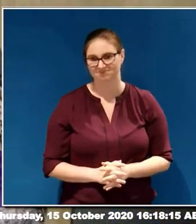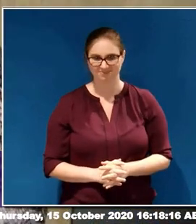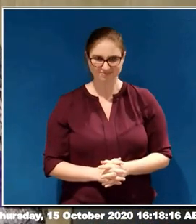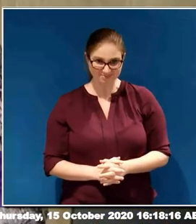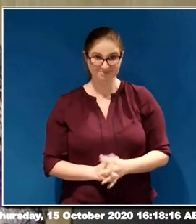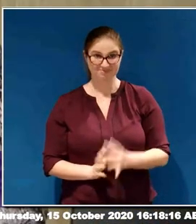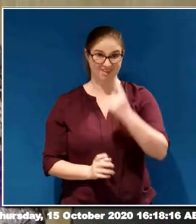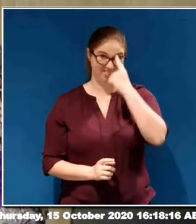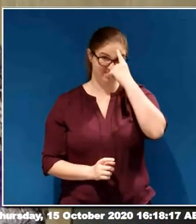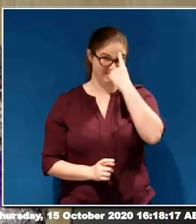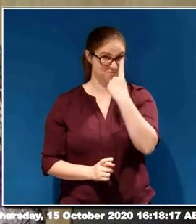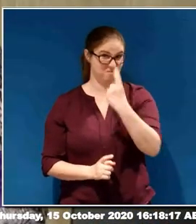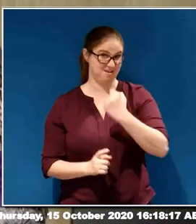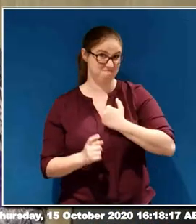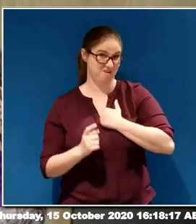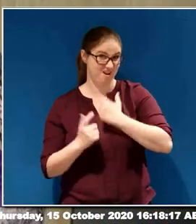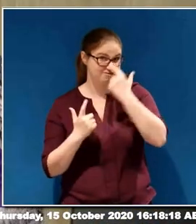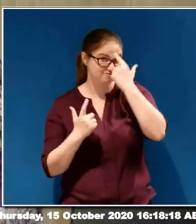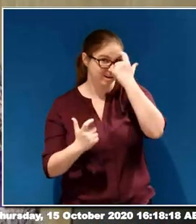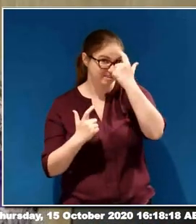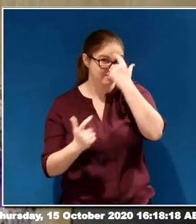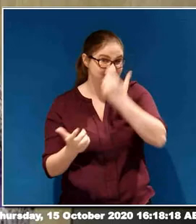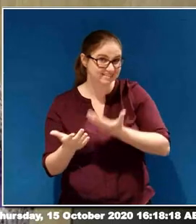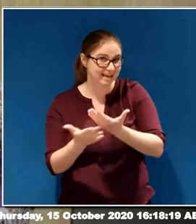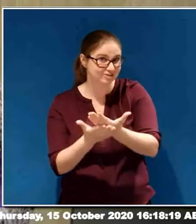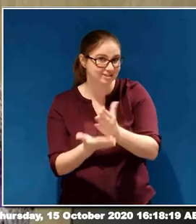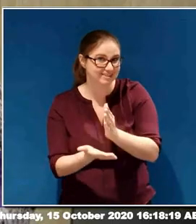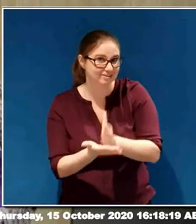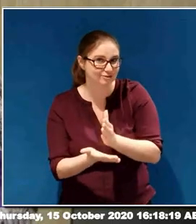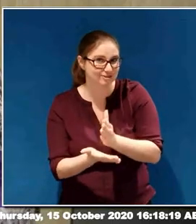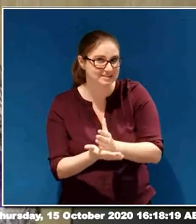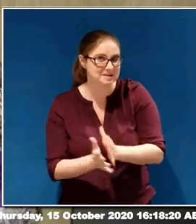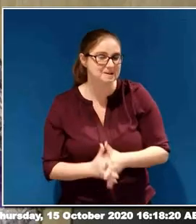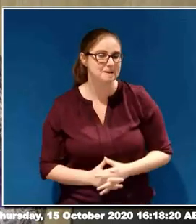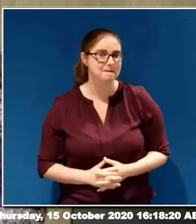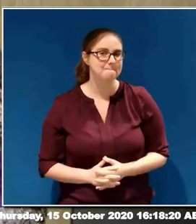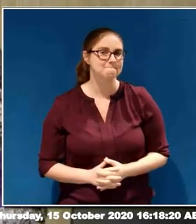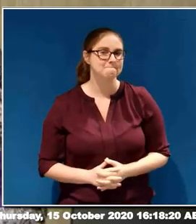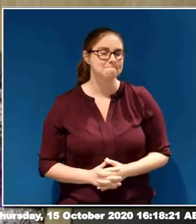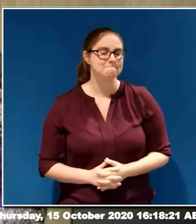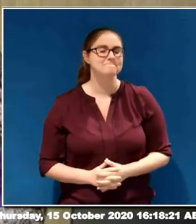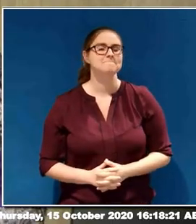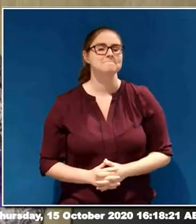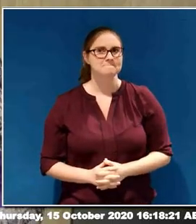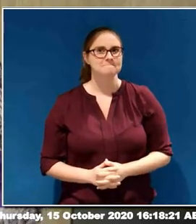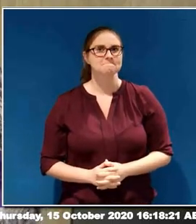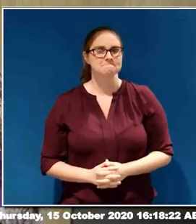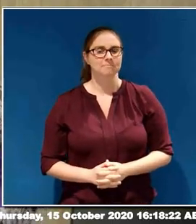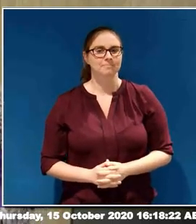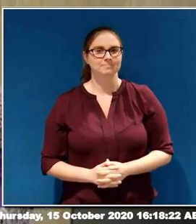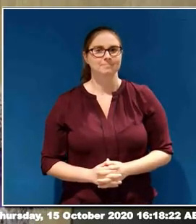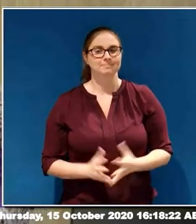But there's a tremendous amount happening in the United States, especially since